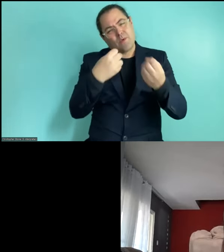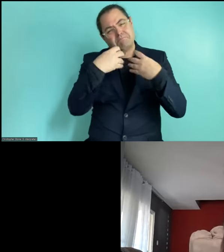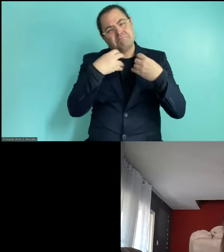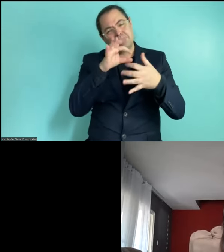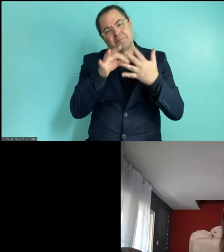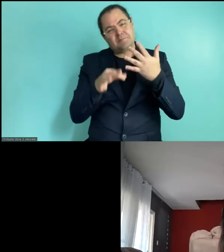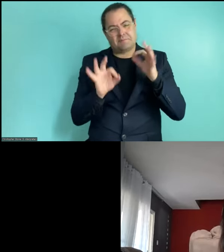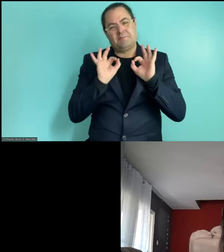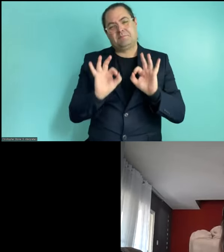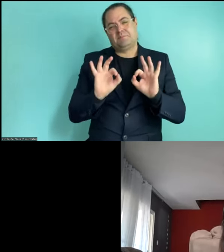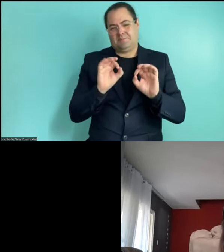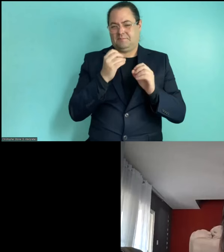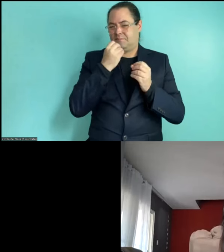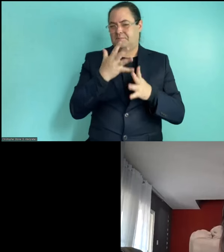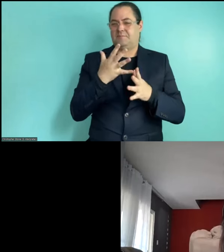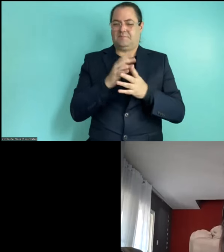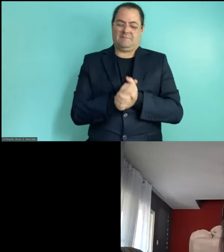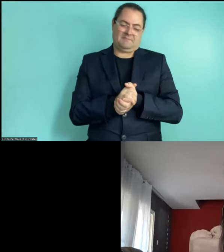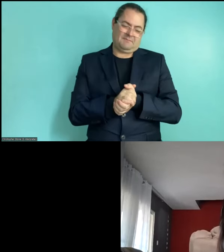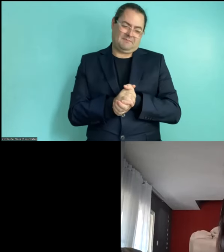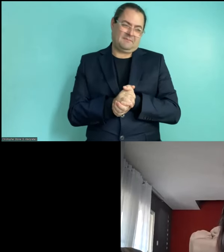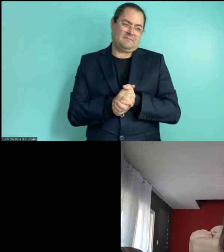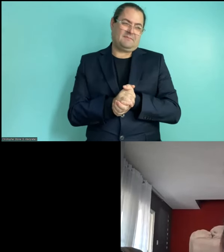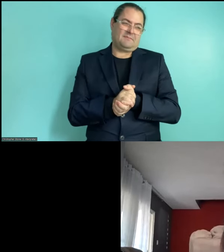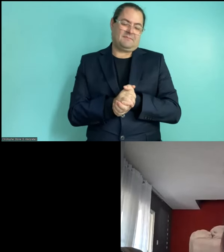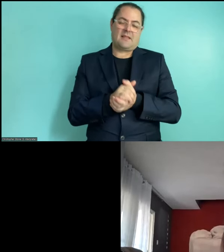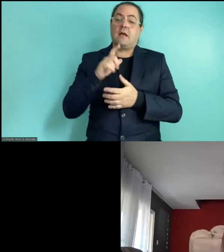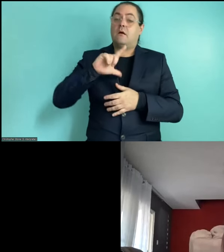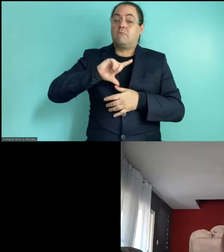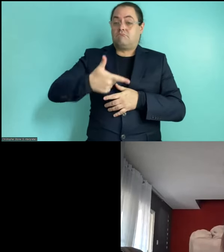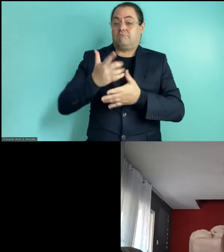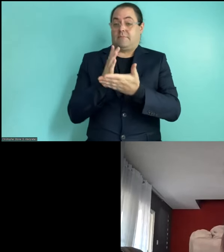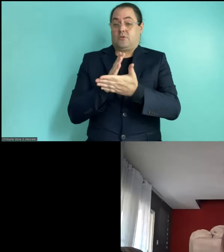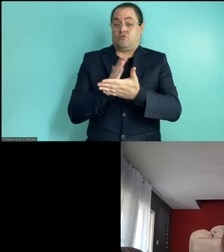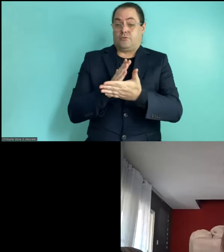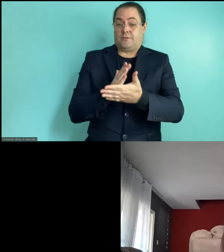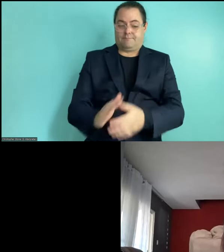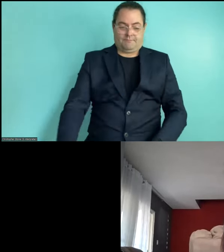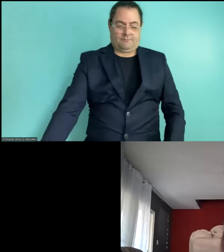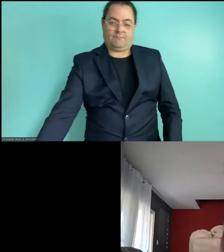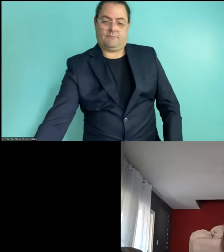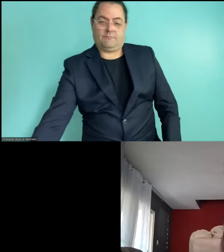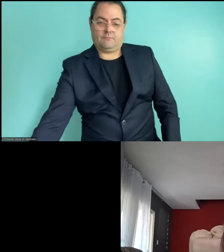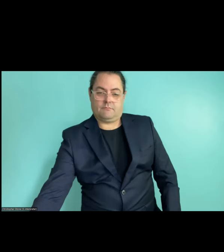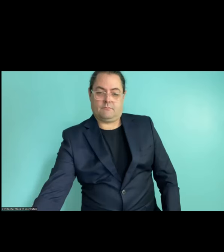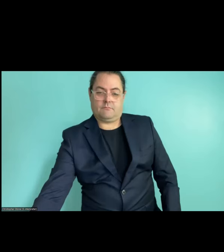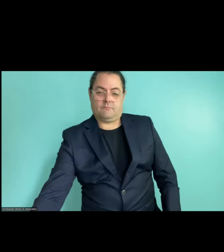and your journey with us. Thank you so much. So I'm going to go ahead now and introduce